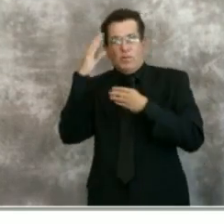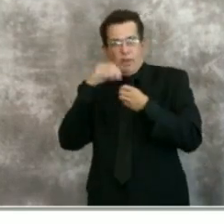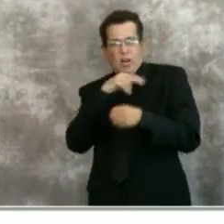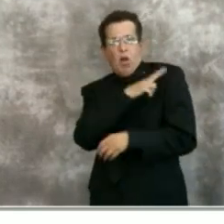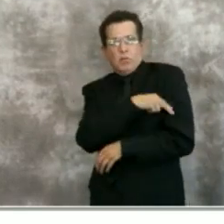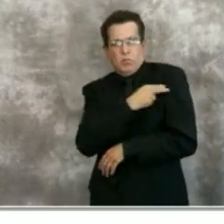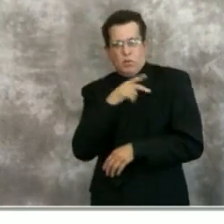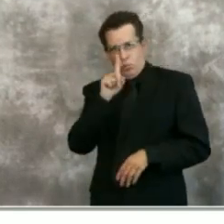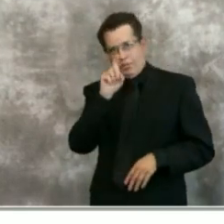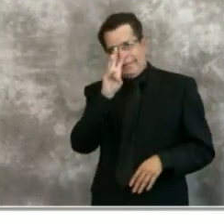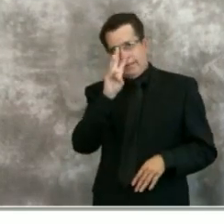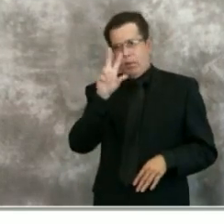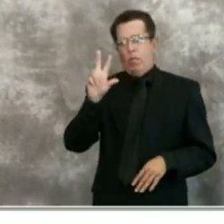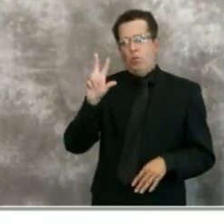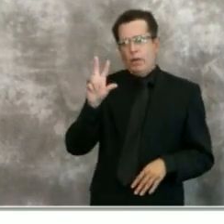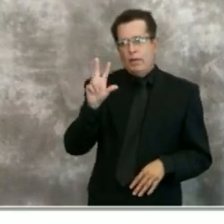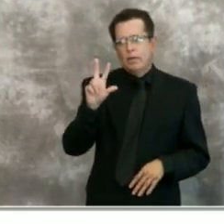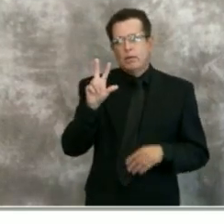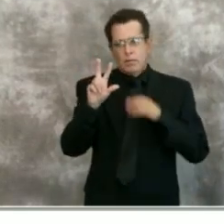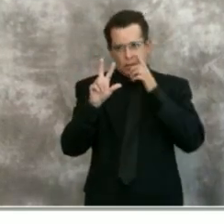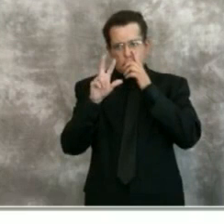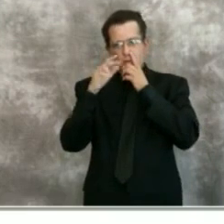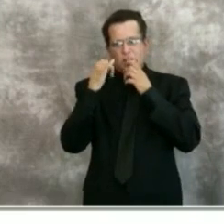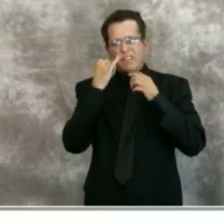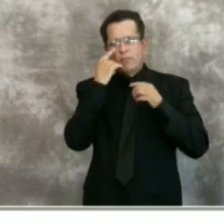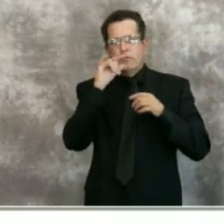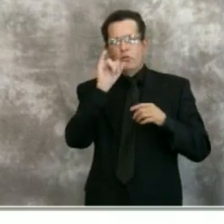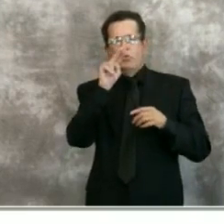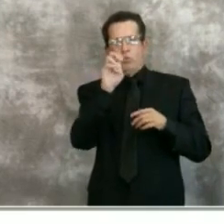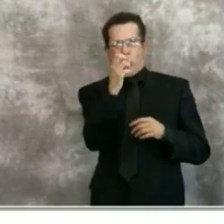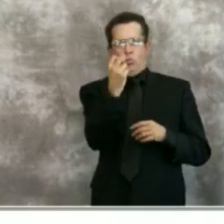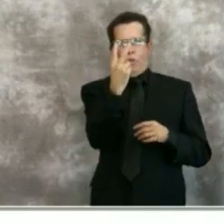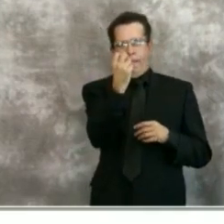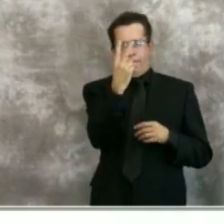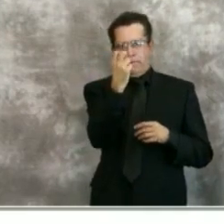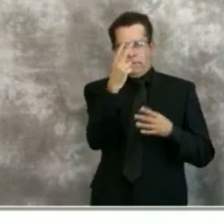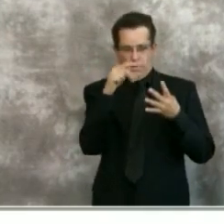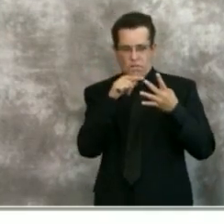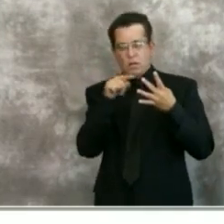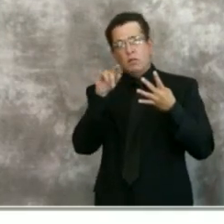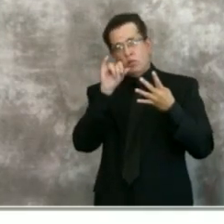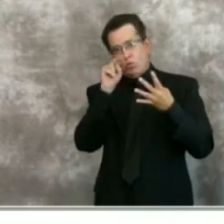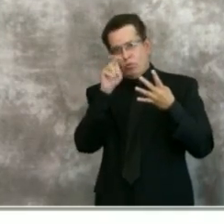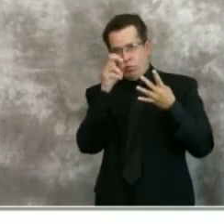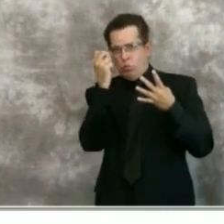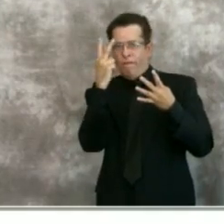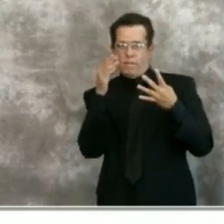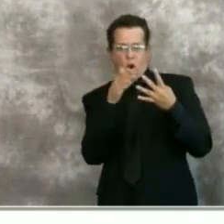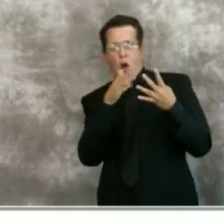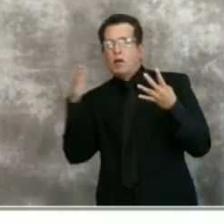WEEK THAT IS ON THE RIGHT THAT IS A TOTAL OF 163.